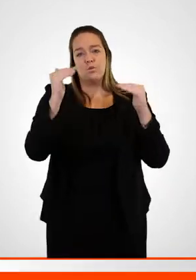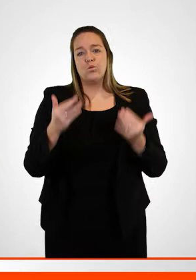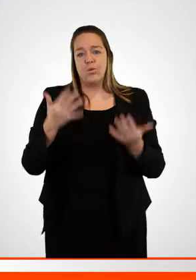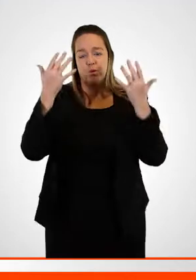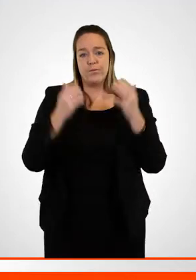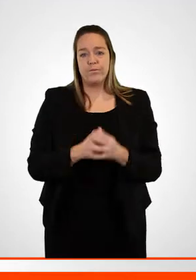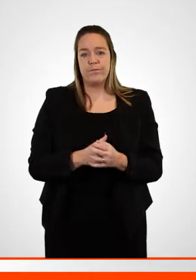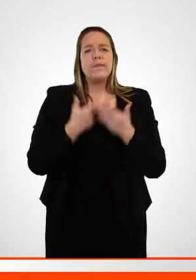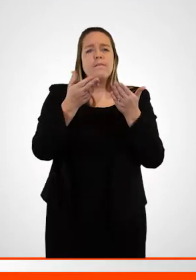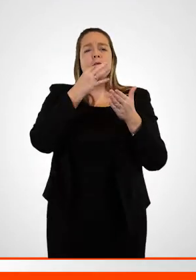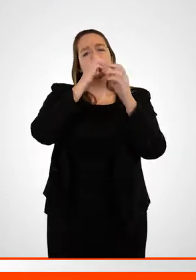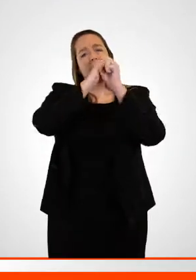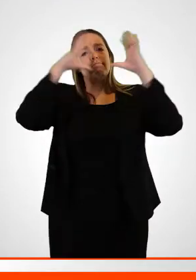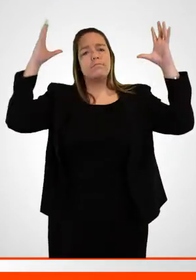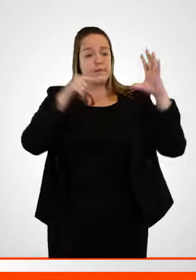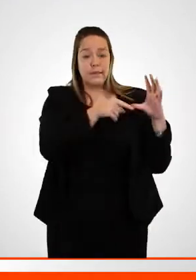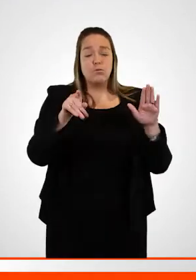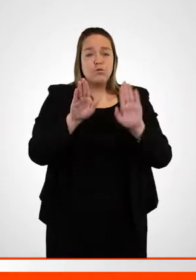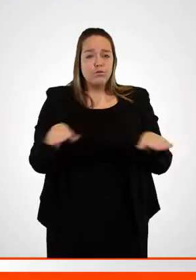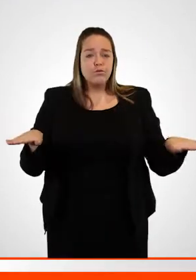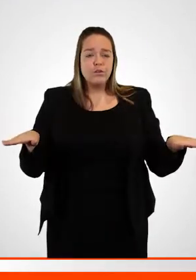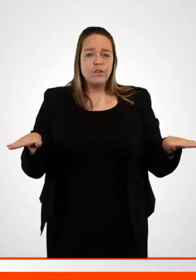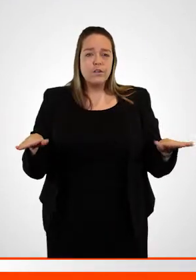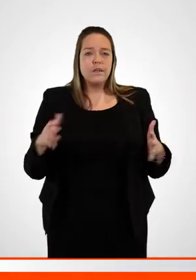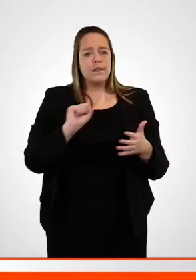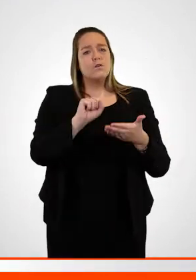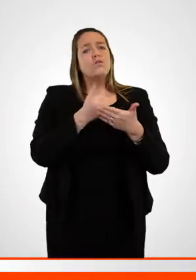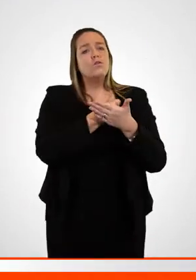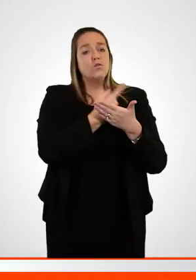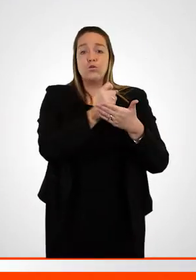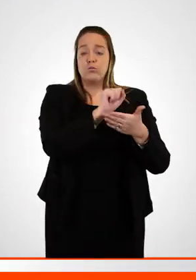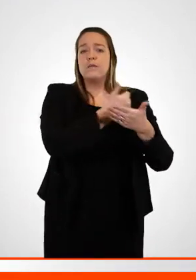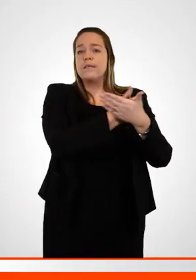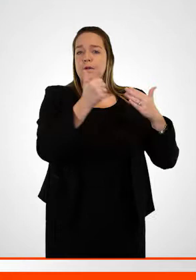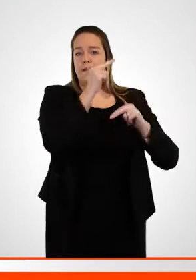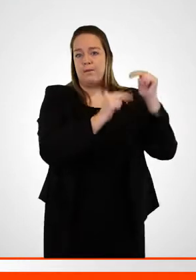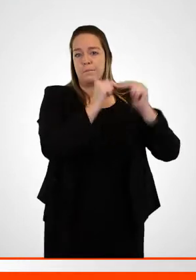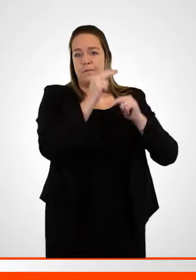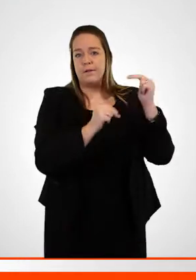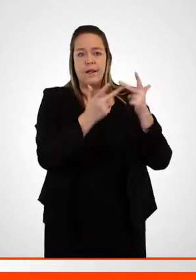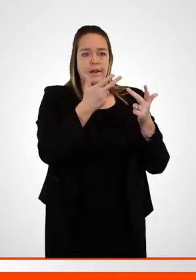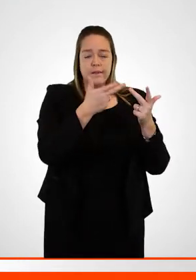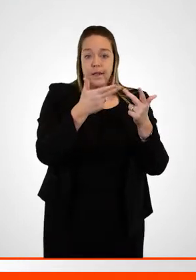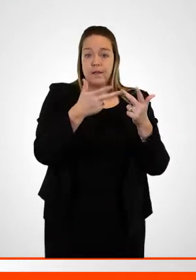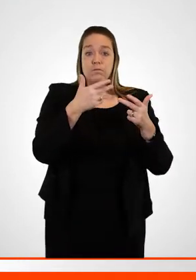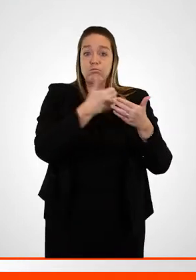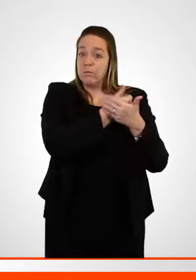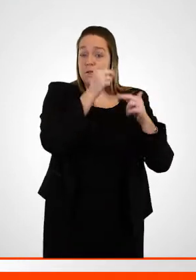So that just gives you the context. These were kids who were typically developing overall in other domains